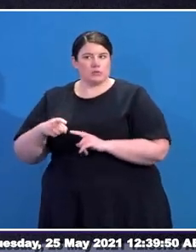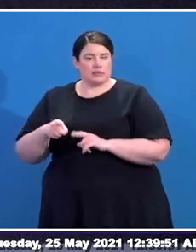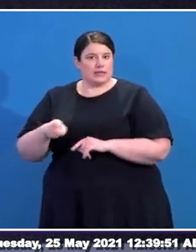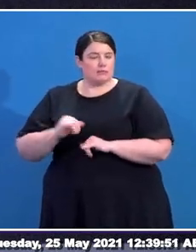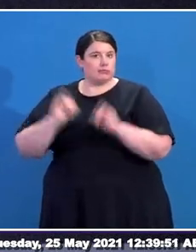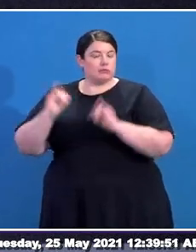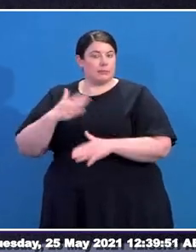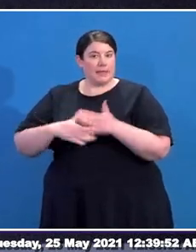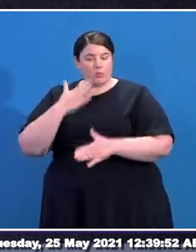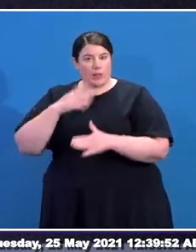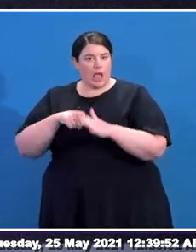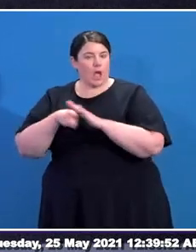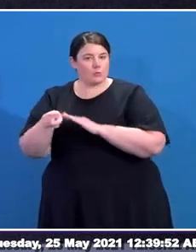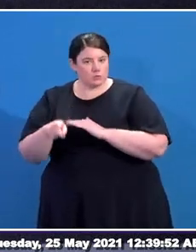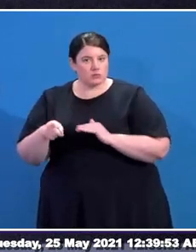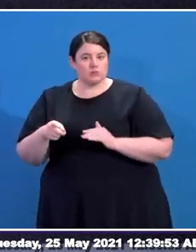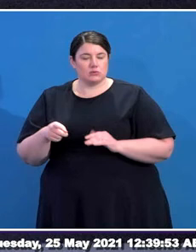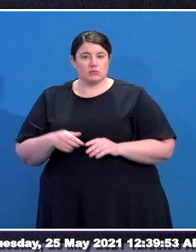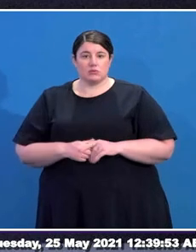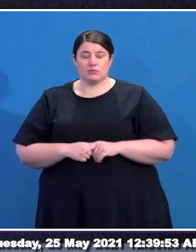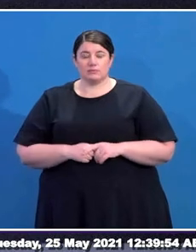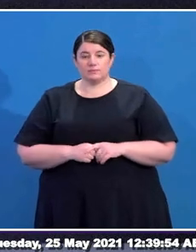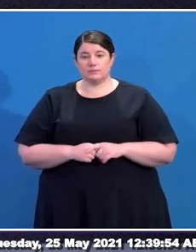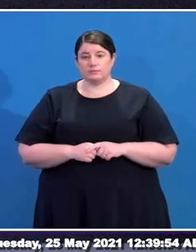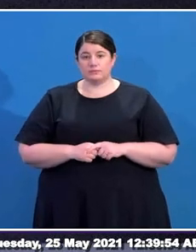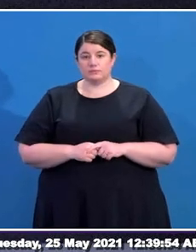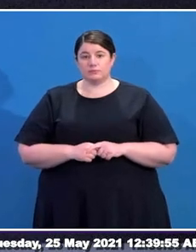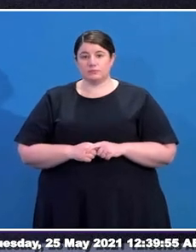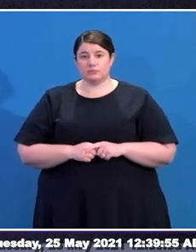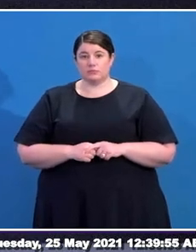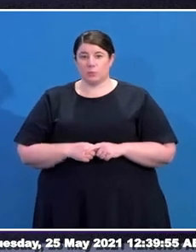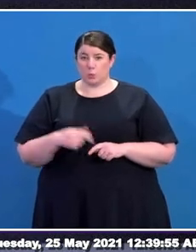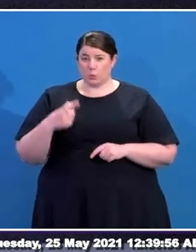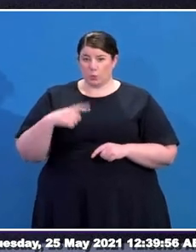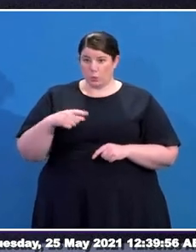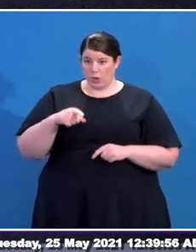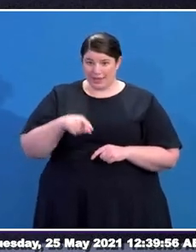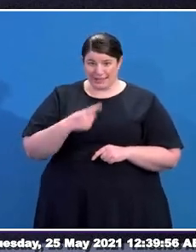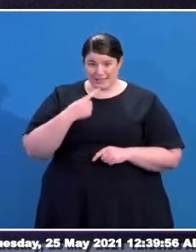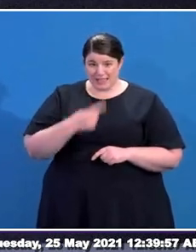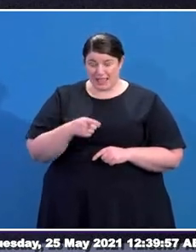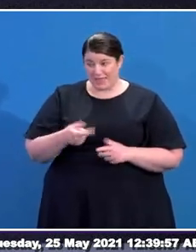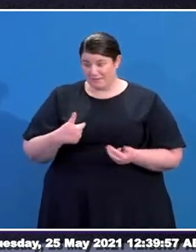And the only motivation, I think, he has for that is that he wanted